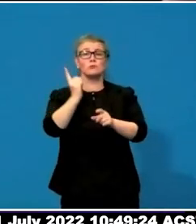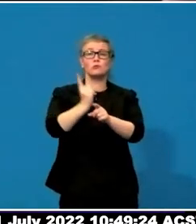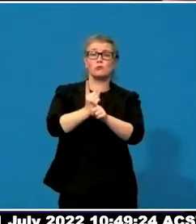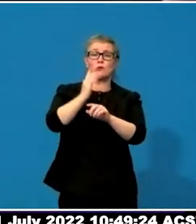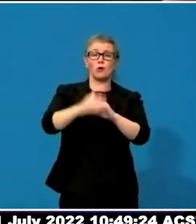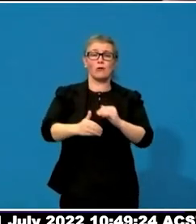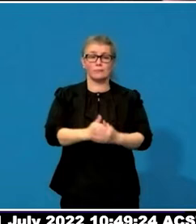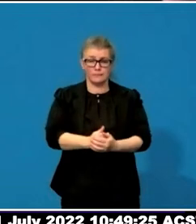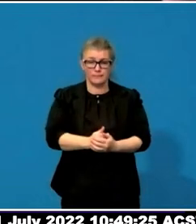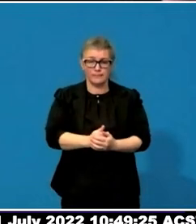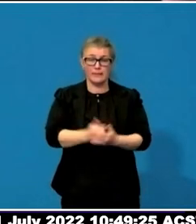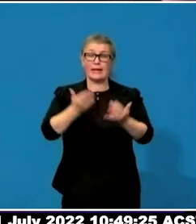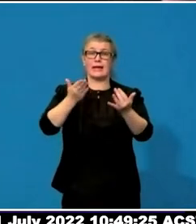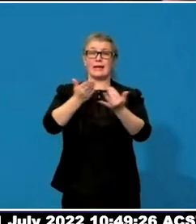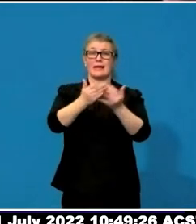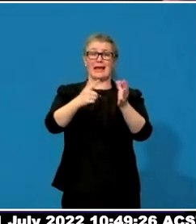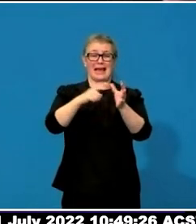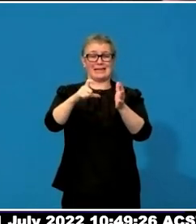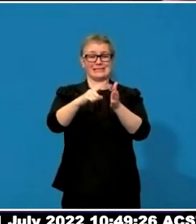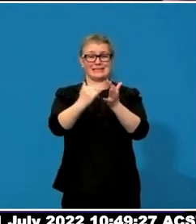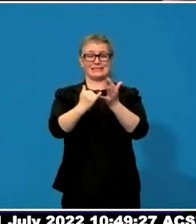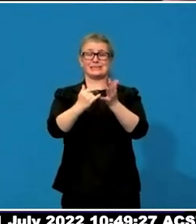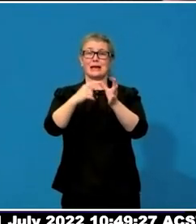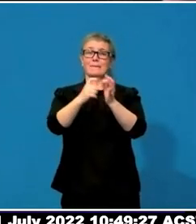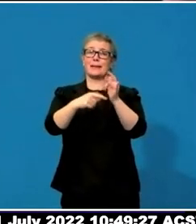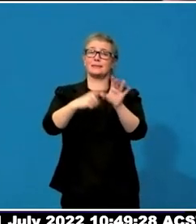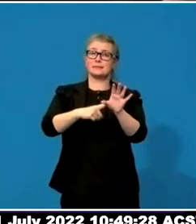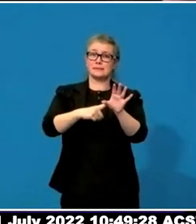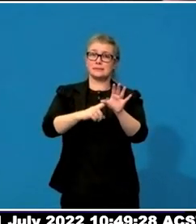accessibility of the NDIS to First Nations people living in remote and very remote